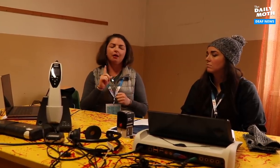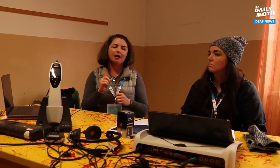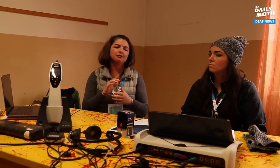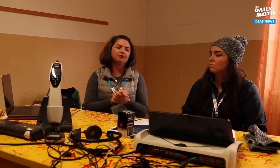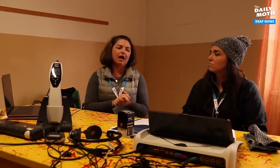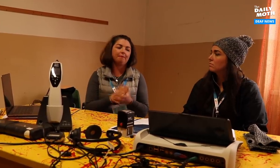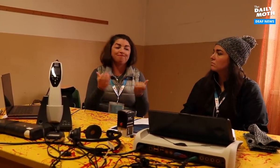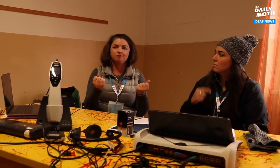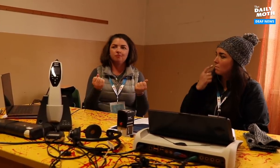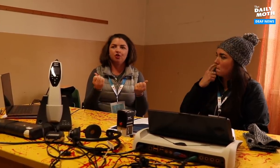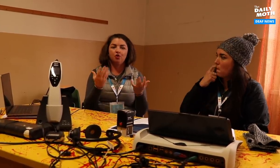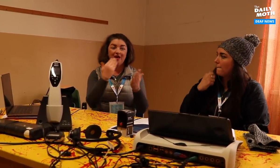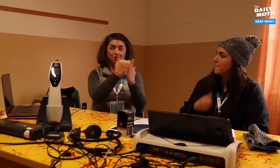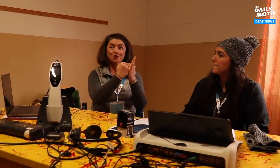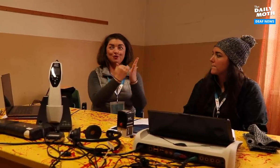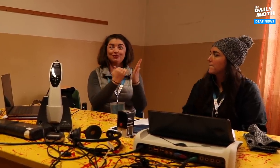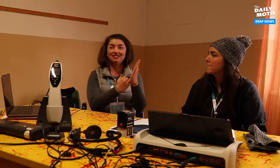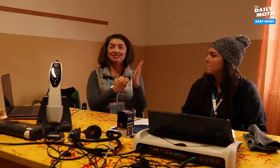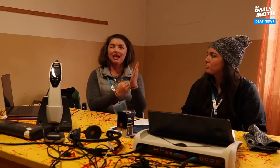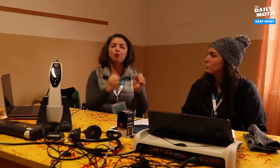But it’s the rules.